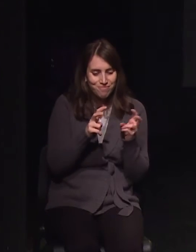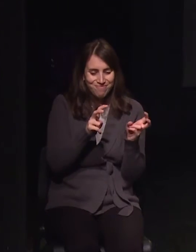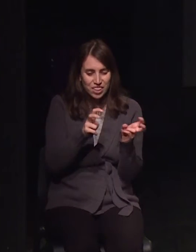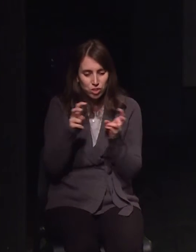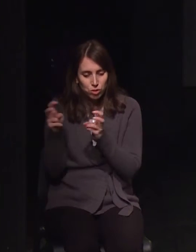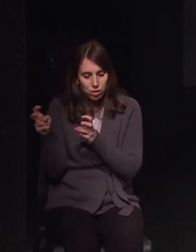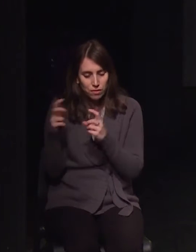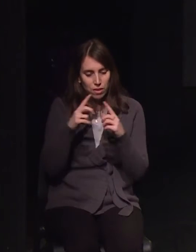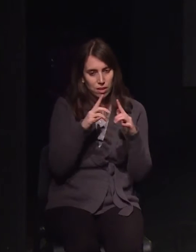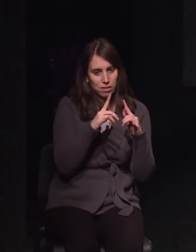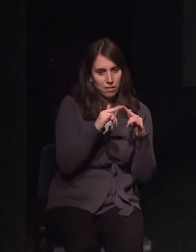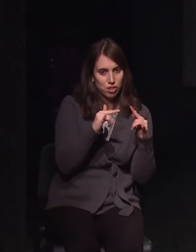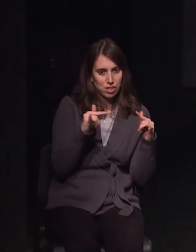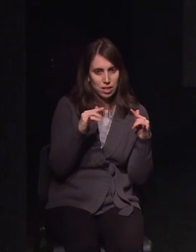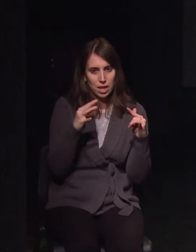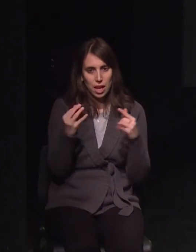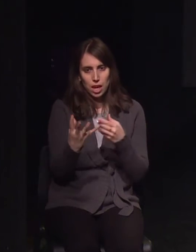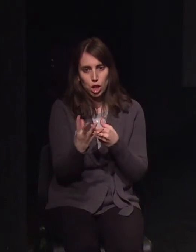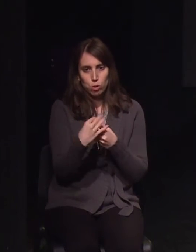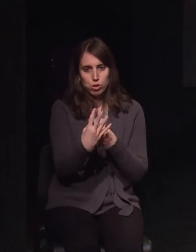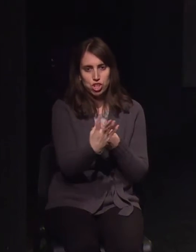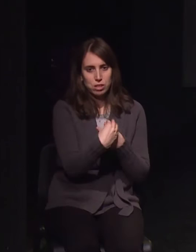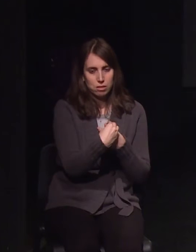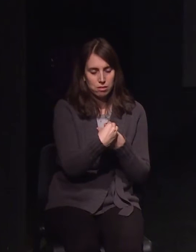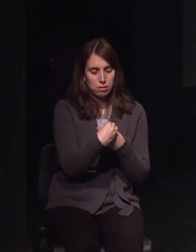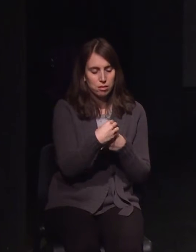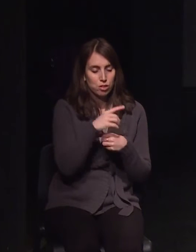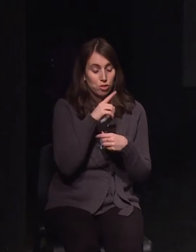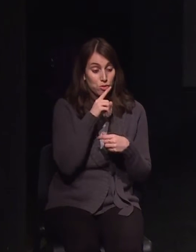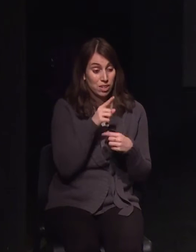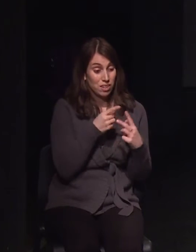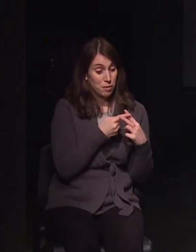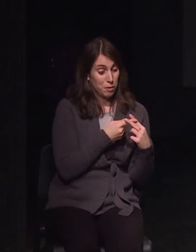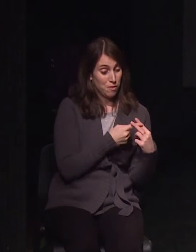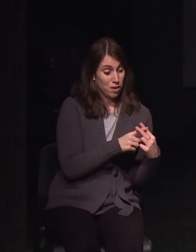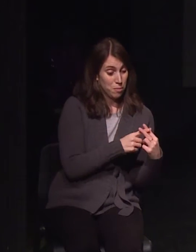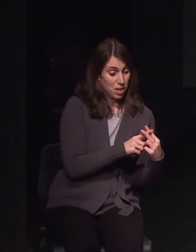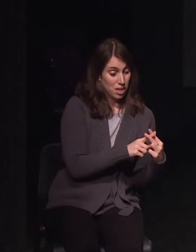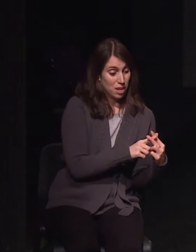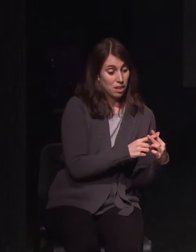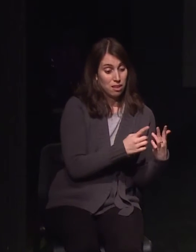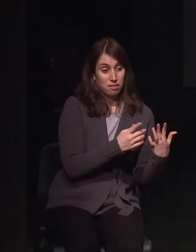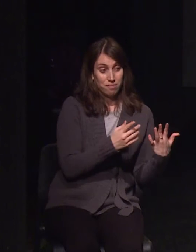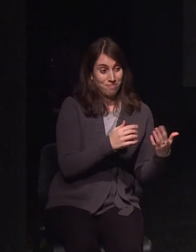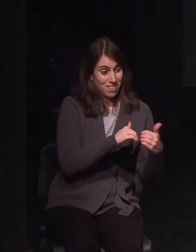the notion of a pipeline from the beginning to the arts leadership level, and the importance